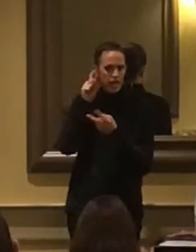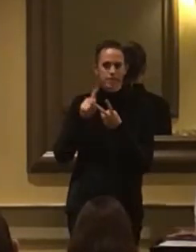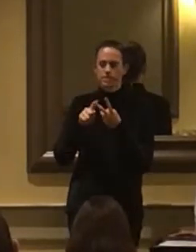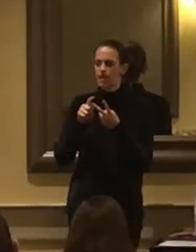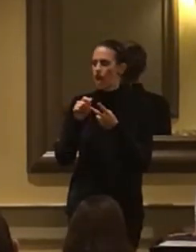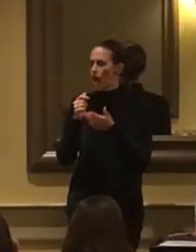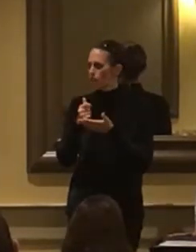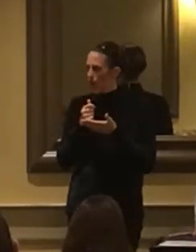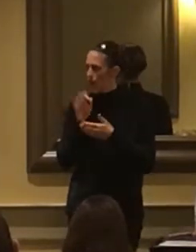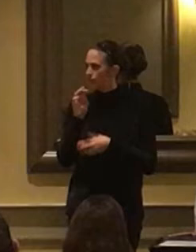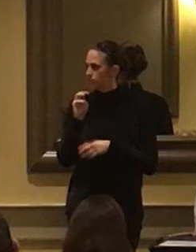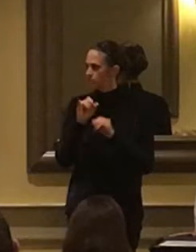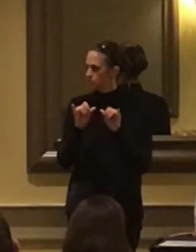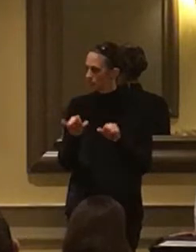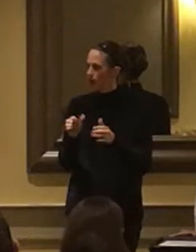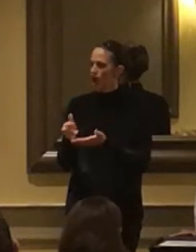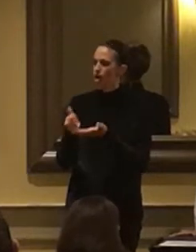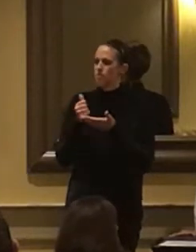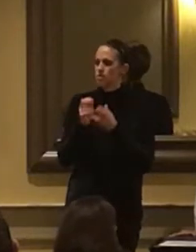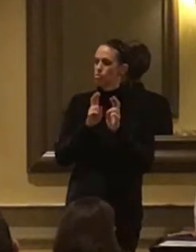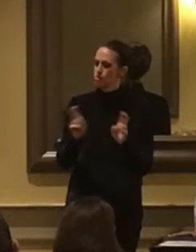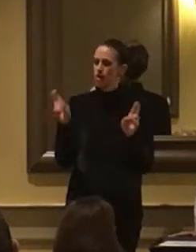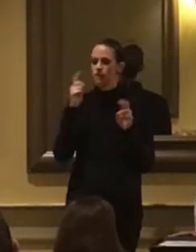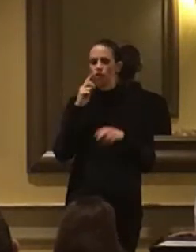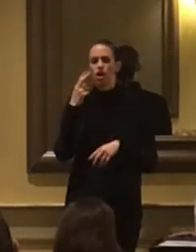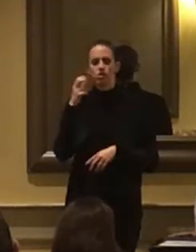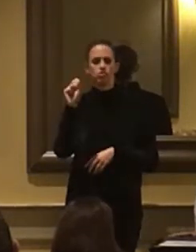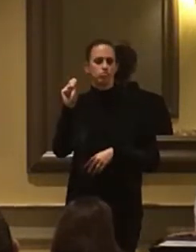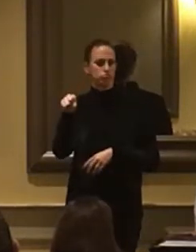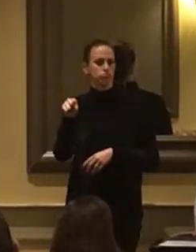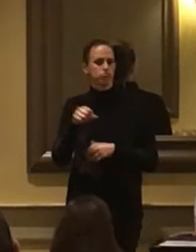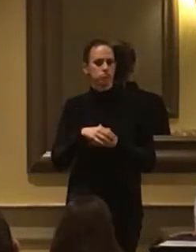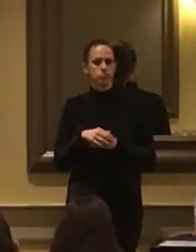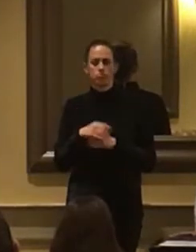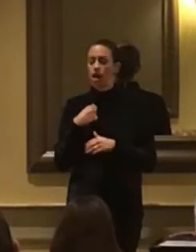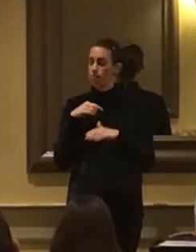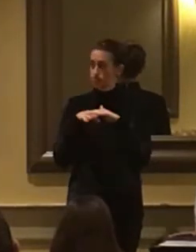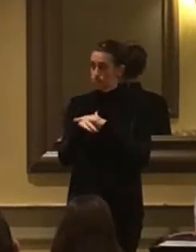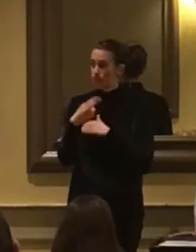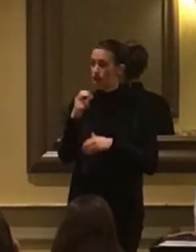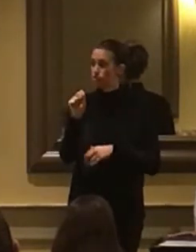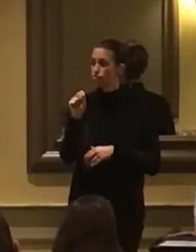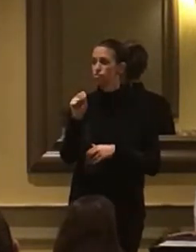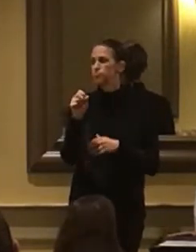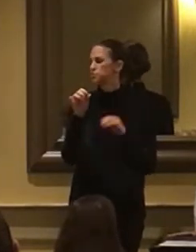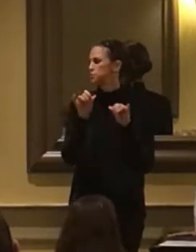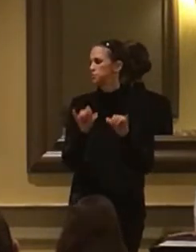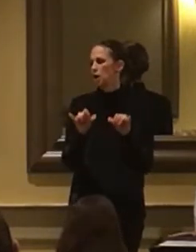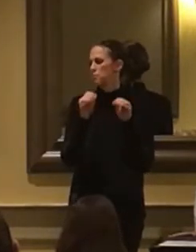like they helped me prepare to get to high school. And when I went to high school, it was like all the same. Like they provided me,